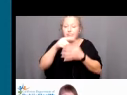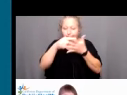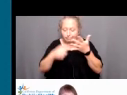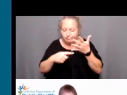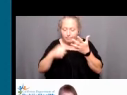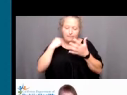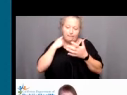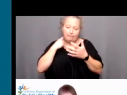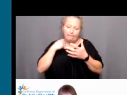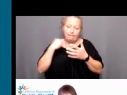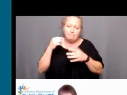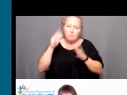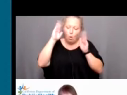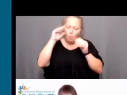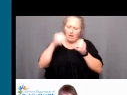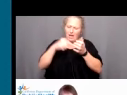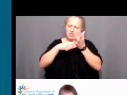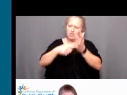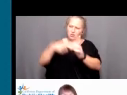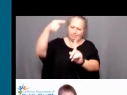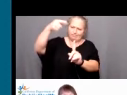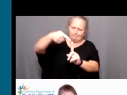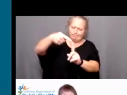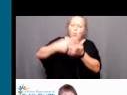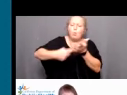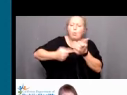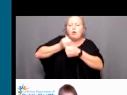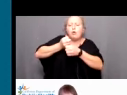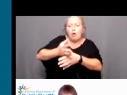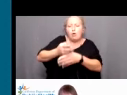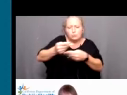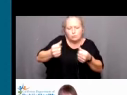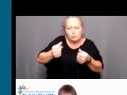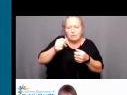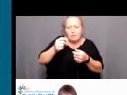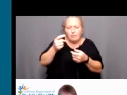shine a light on root cause solutions for incorporating worker health protections